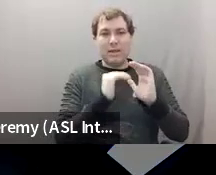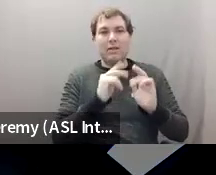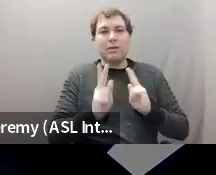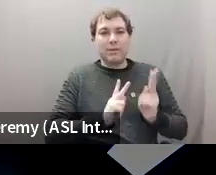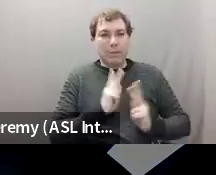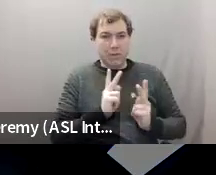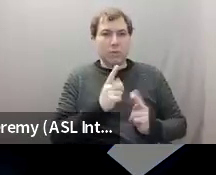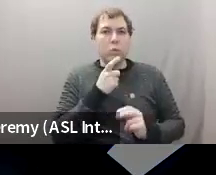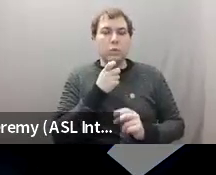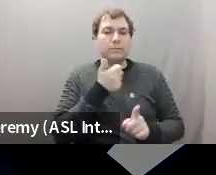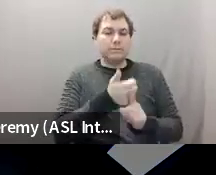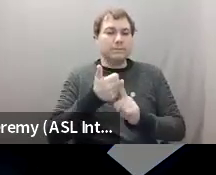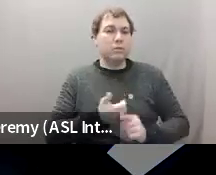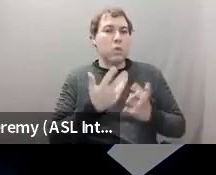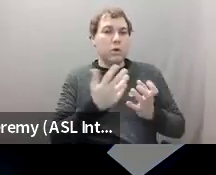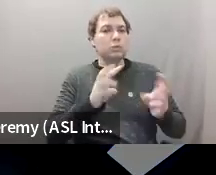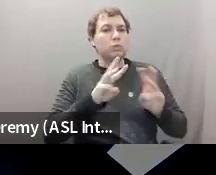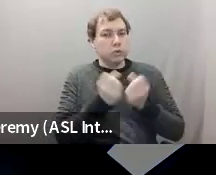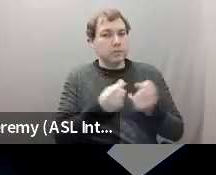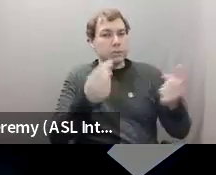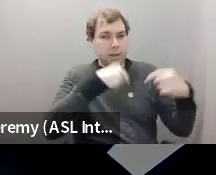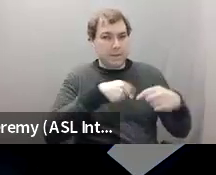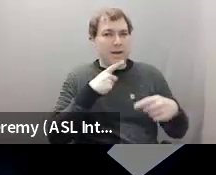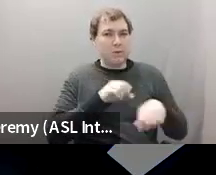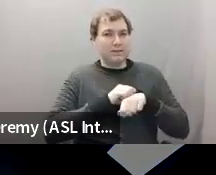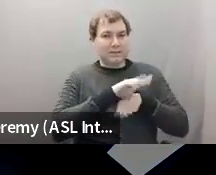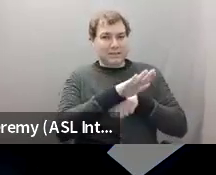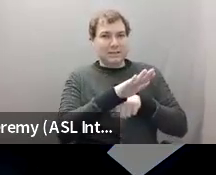Christinne Gray: who want to come to the workshops, and then I send them flyers as well.